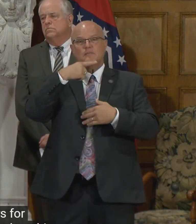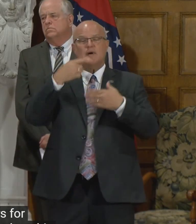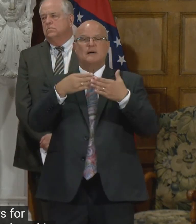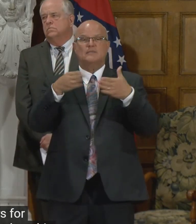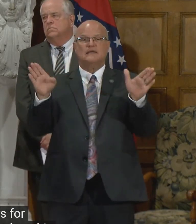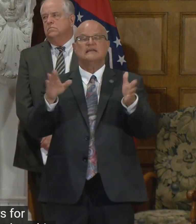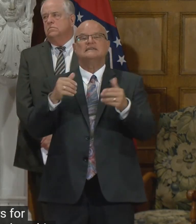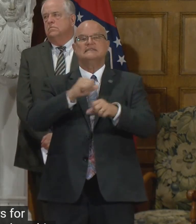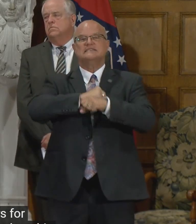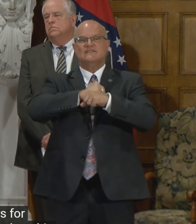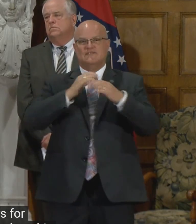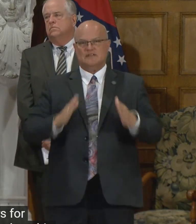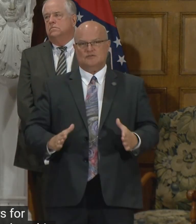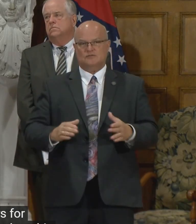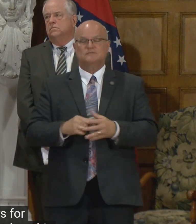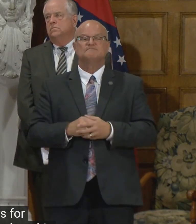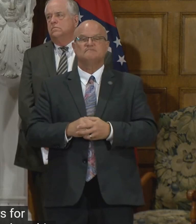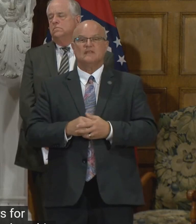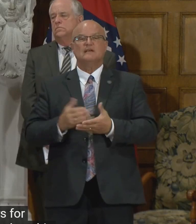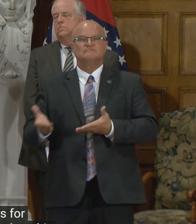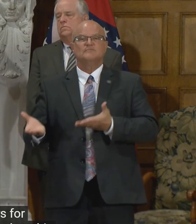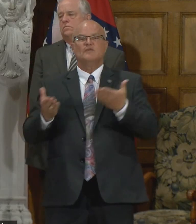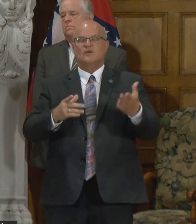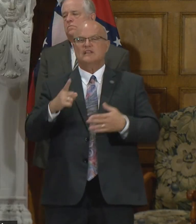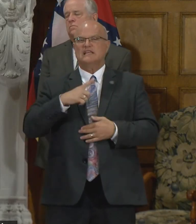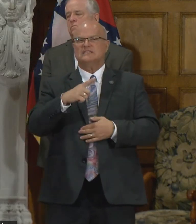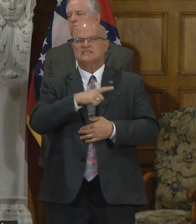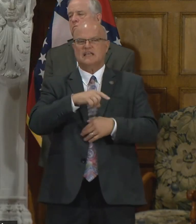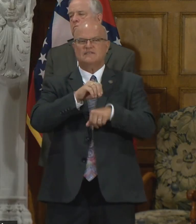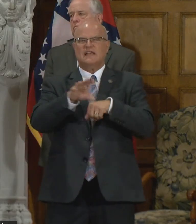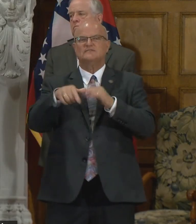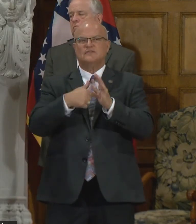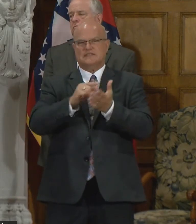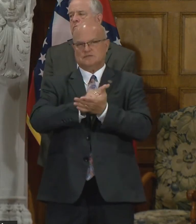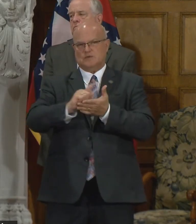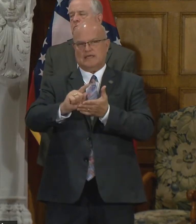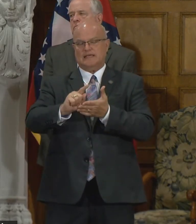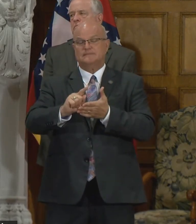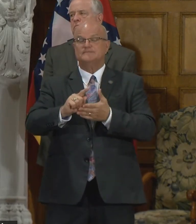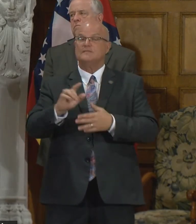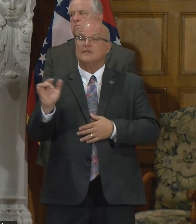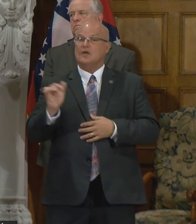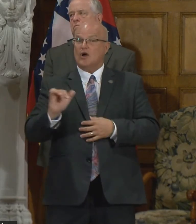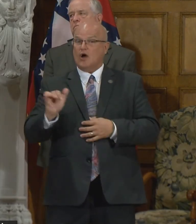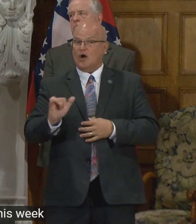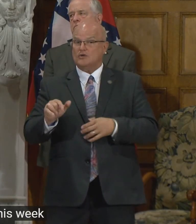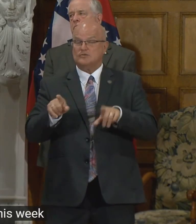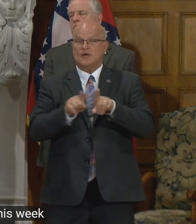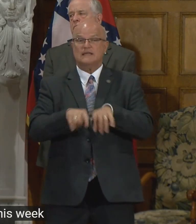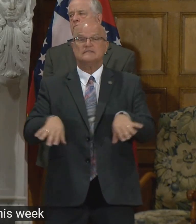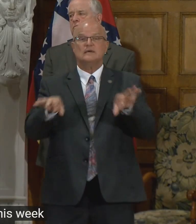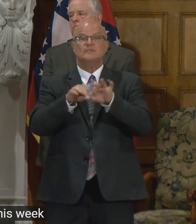This will go before the Legislative Council this week. We've also as an important part